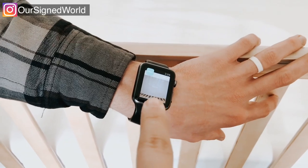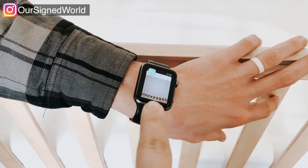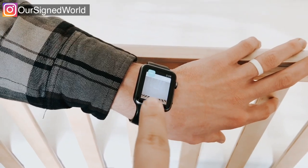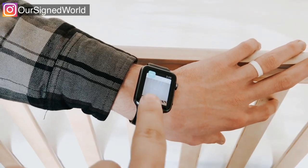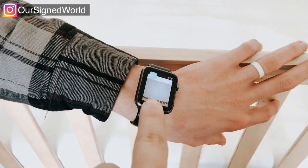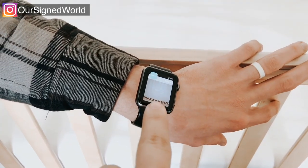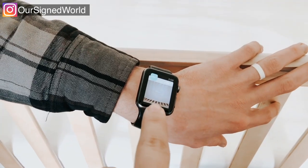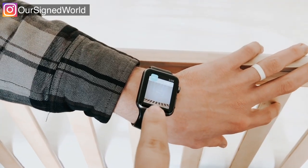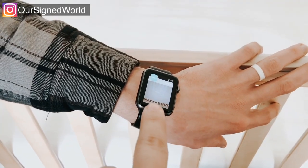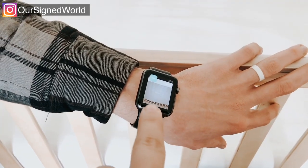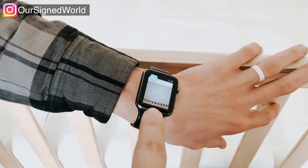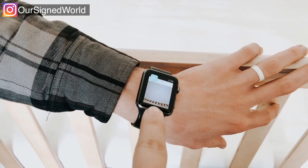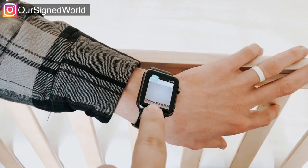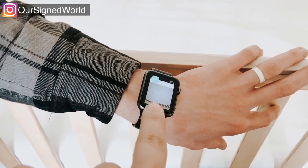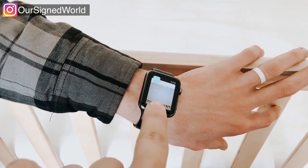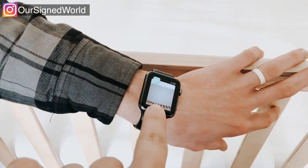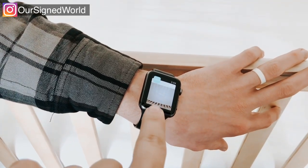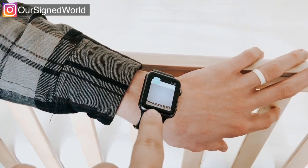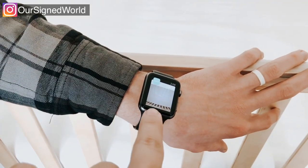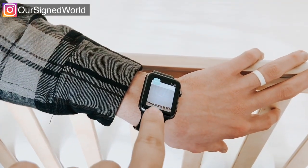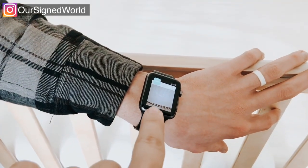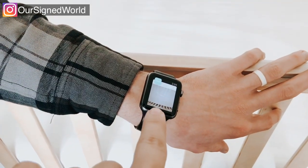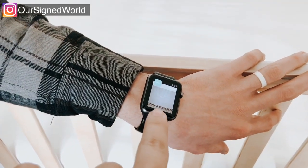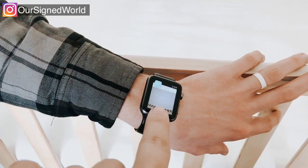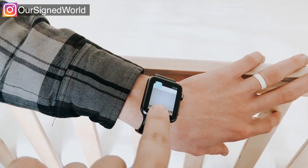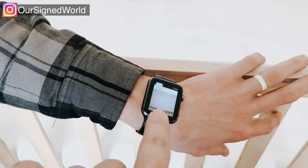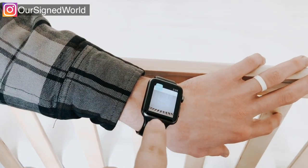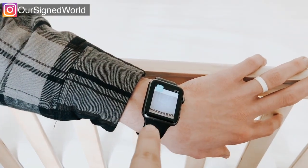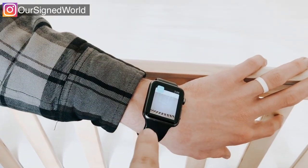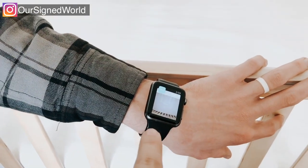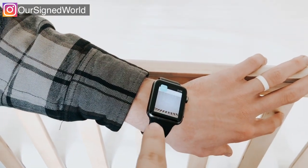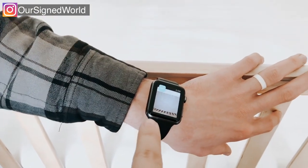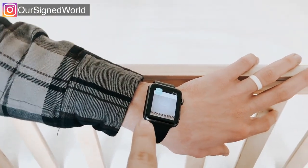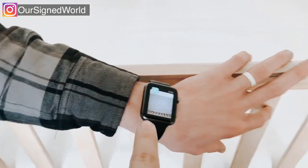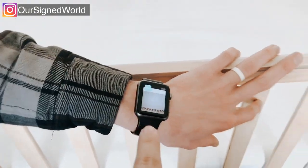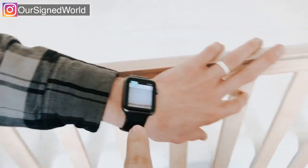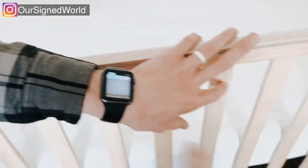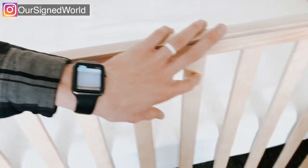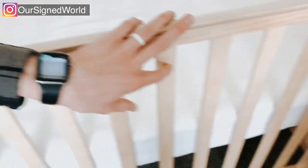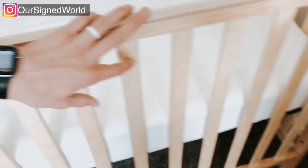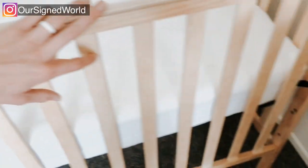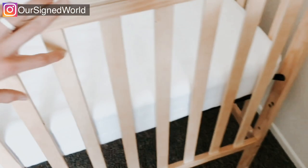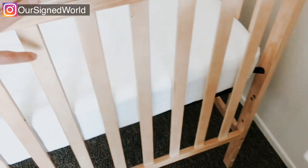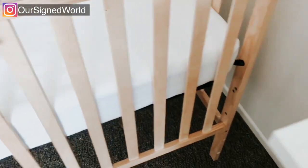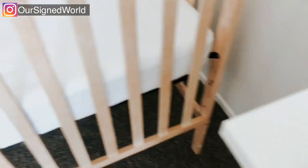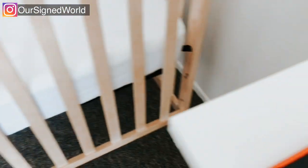So if the baby was in the crib, he can also see the baby on his screen which is really cool!